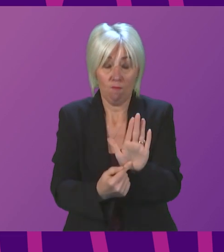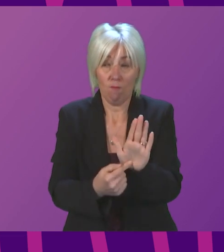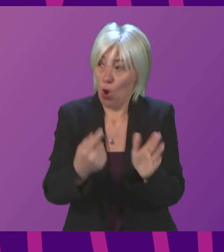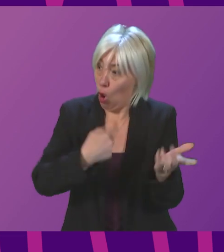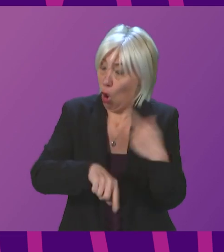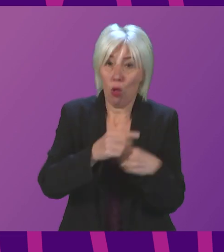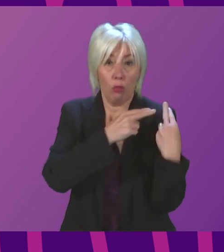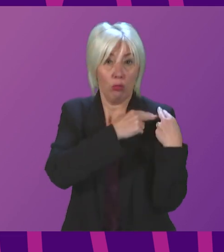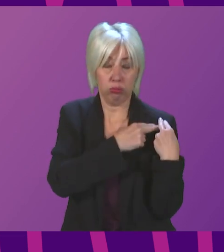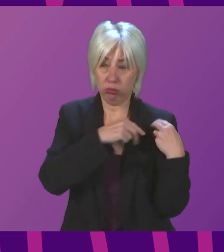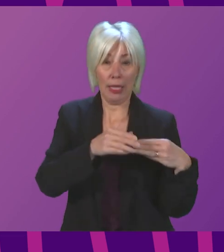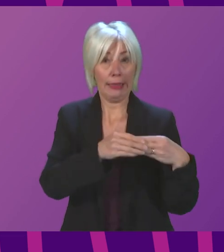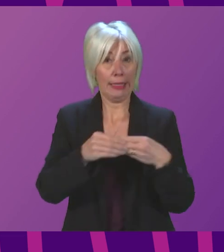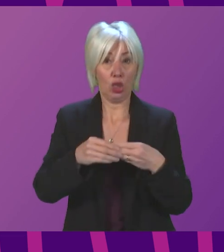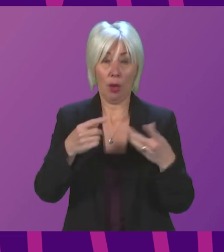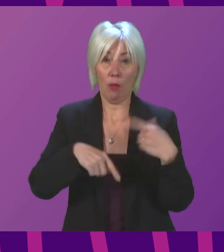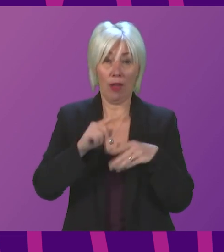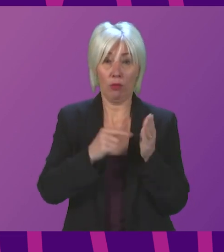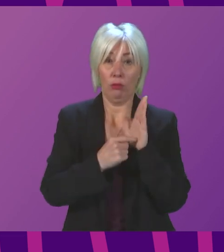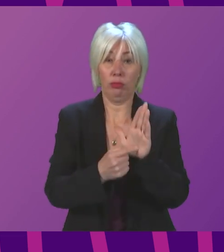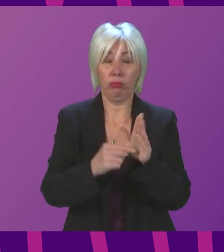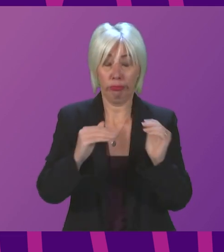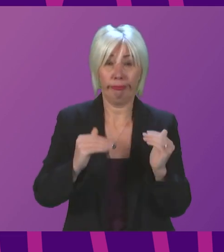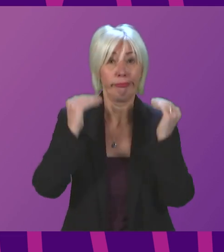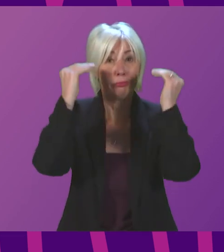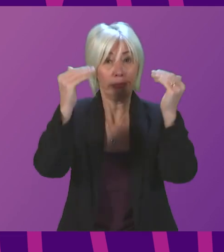of us in leadership positions to set high standards, and the Scottish Government will